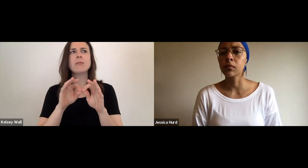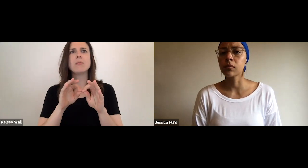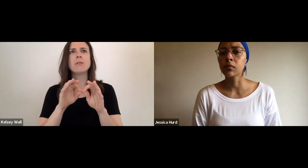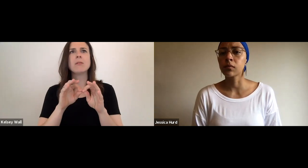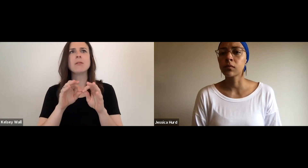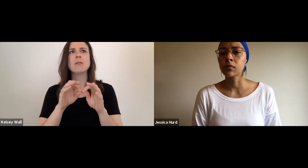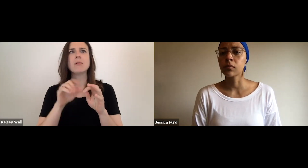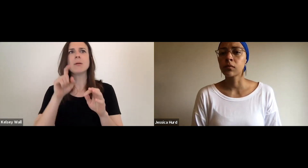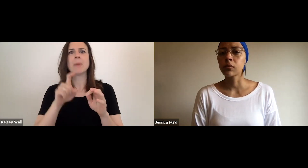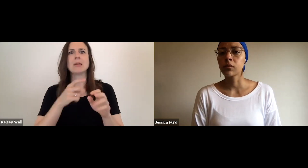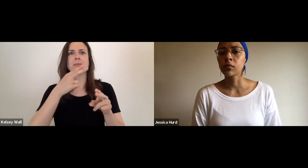or understand what it is.